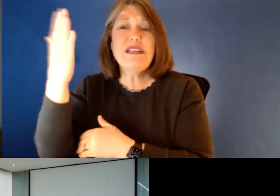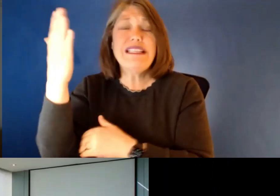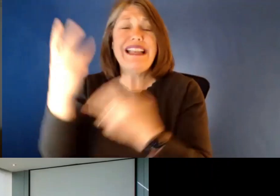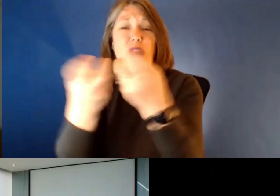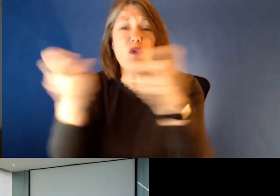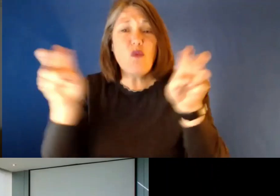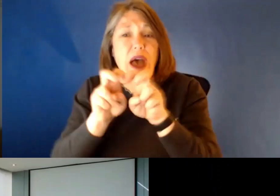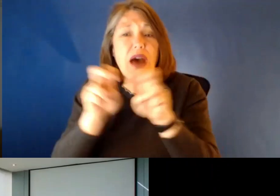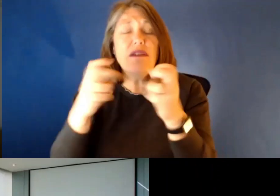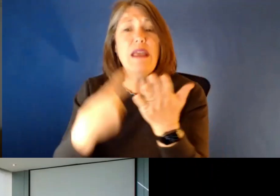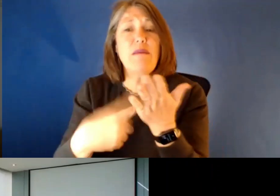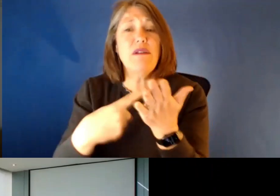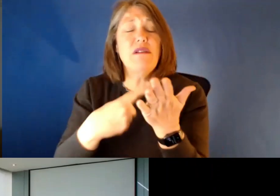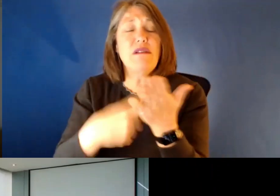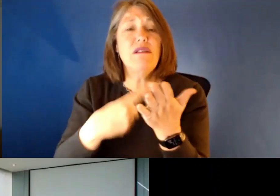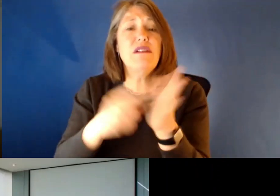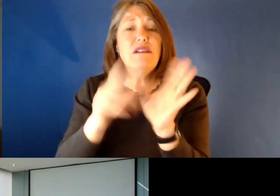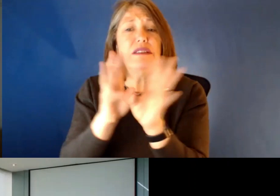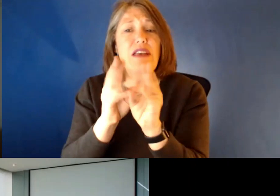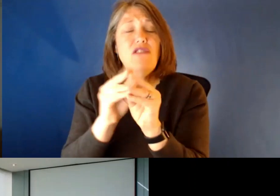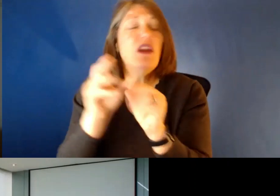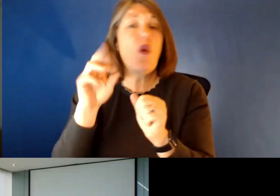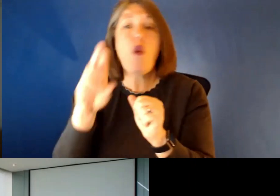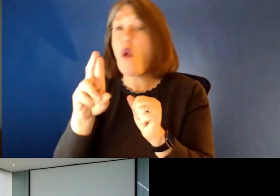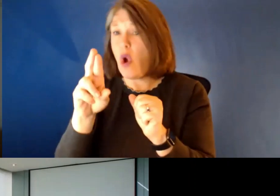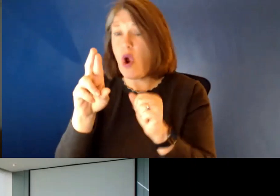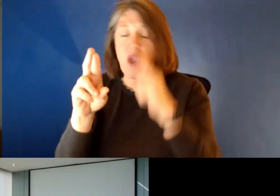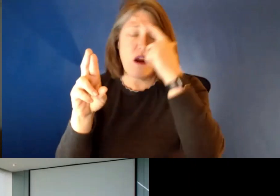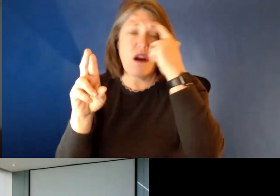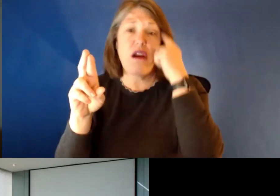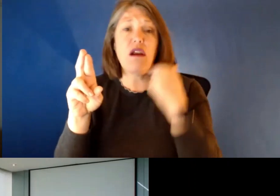session, or whether you are presenting in a poster session.